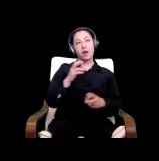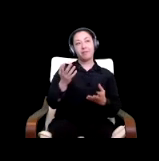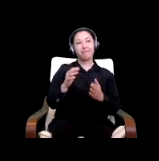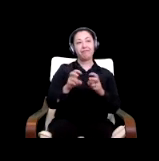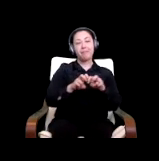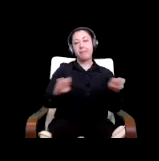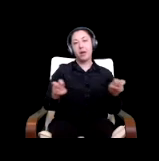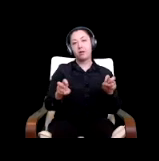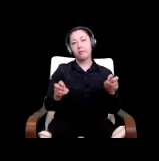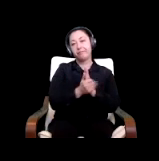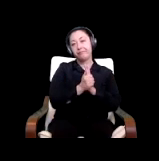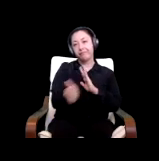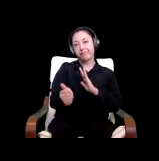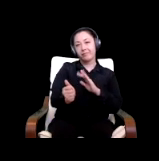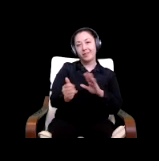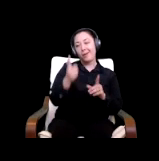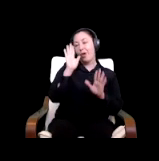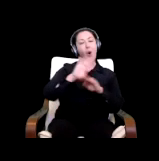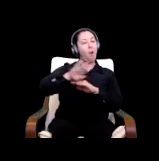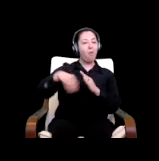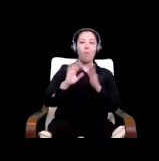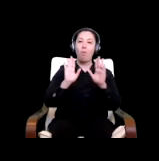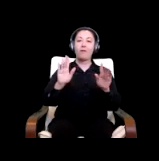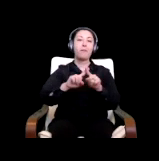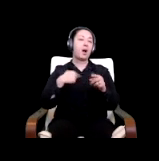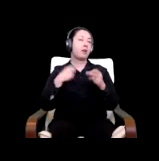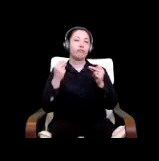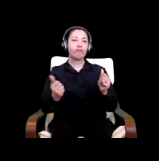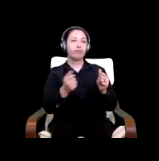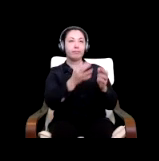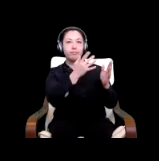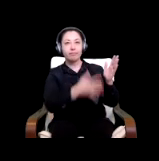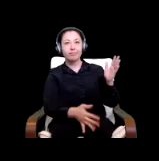through the names because I could do a whole separate presentation just talking about how